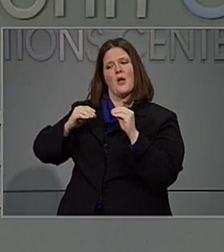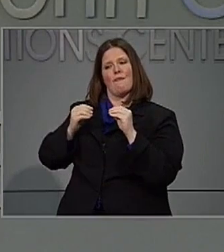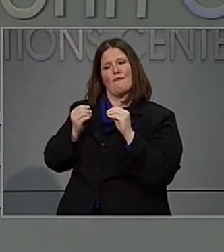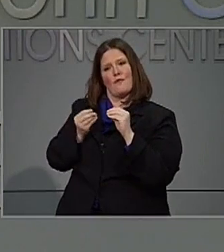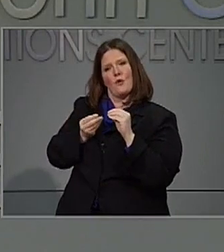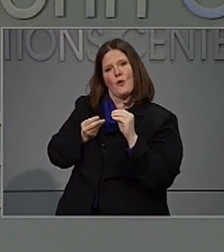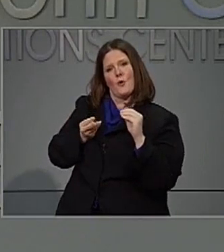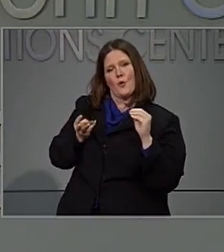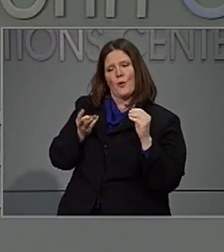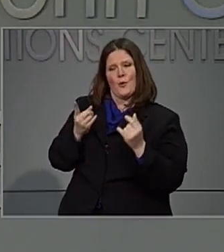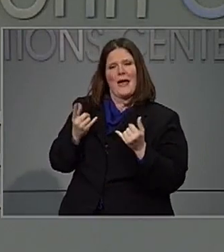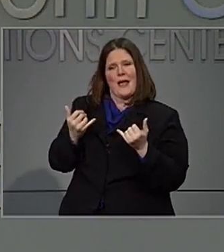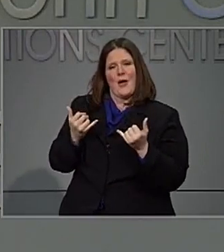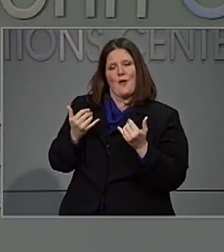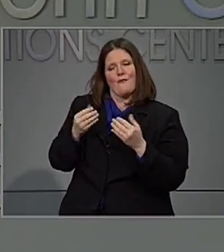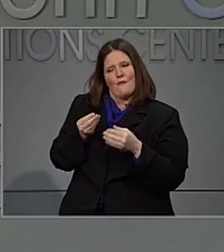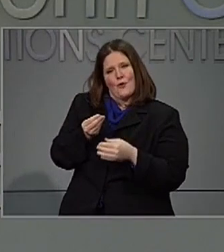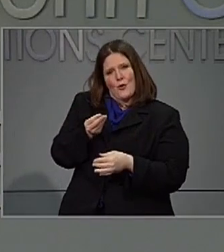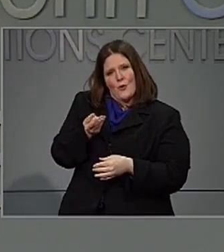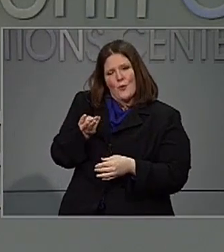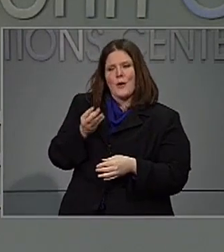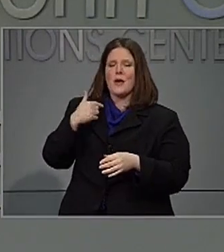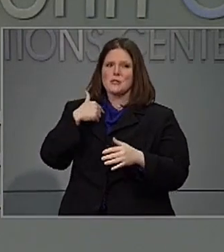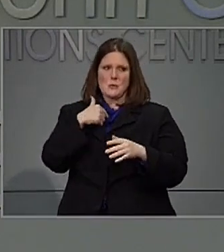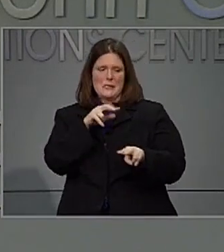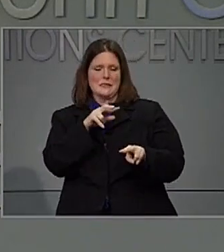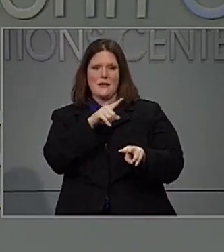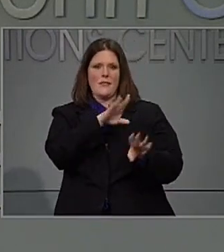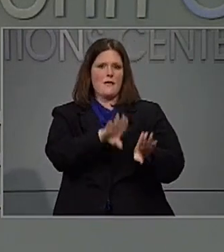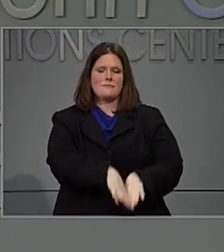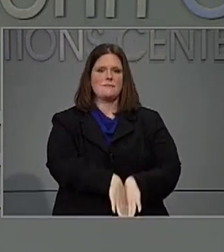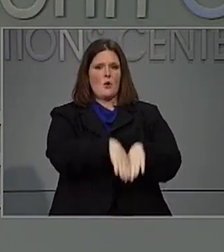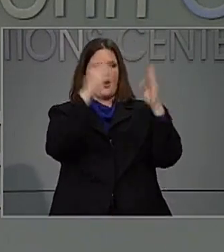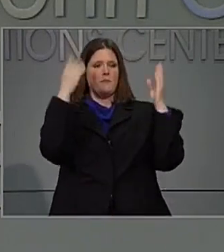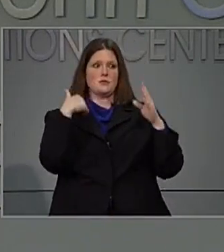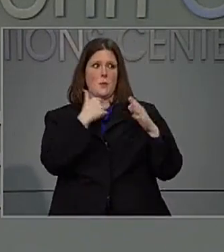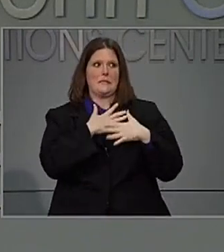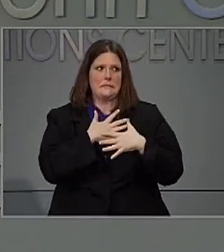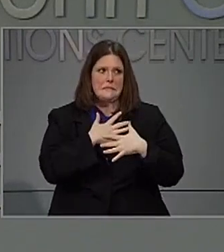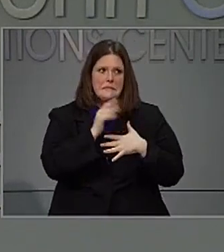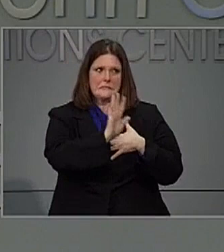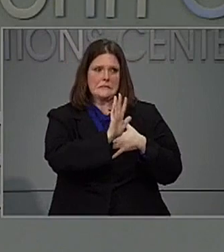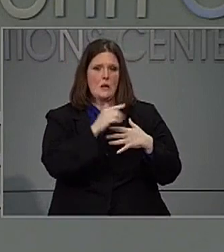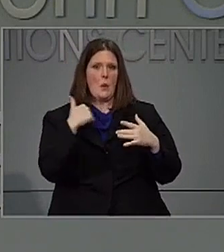GOVERNOR OF GEORGIA REGARDING THEIR OPENING OF MORE BUSINESSES THAN NORTH CAROLINA